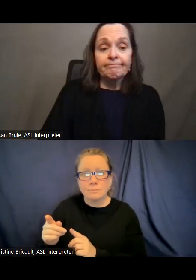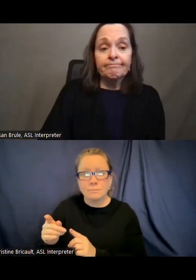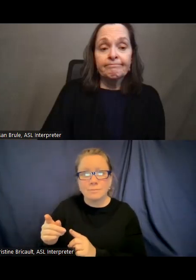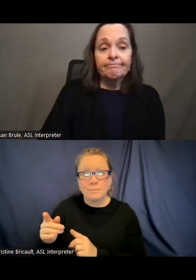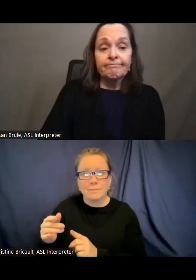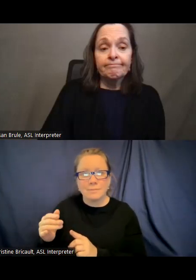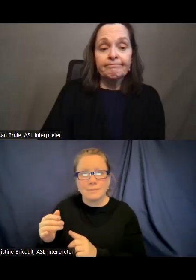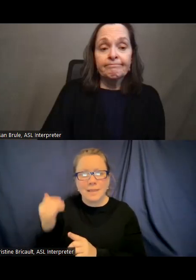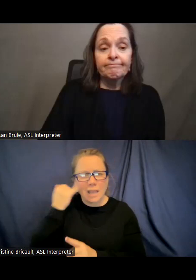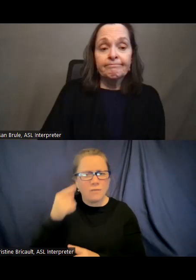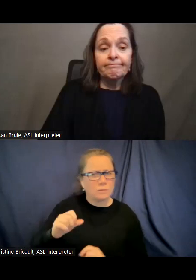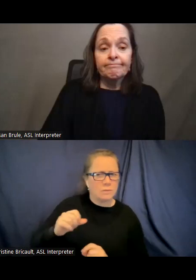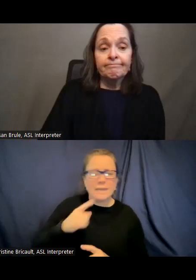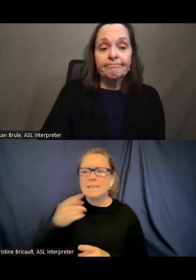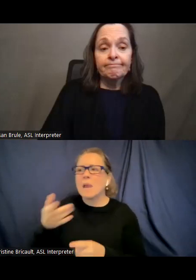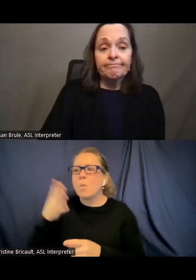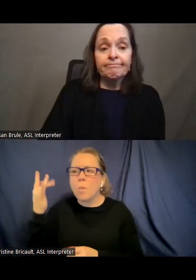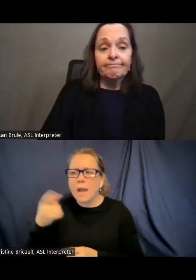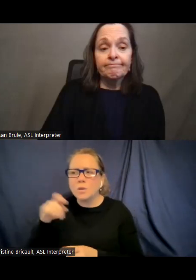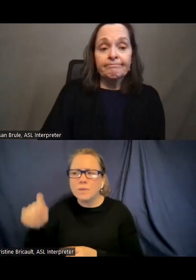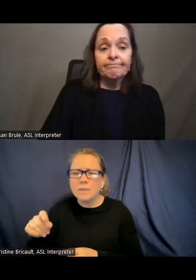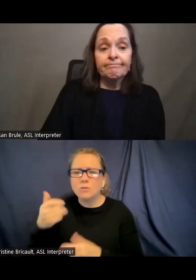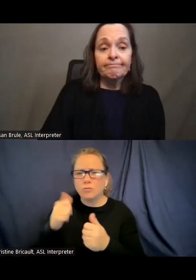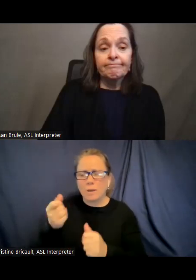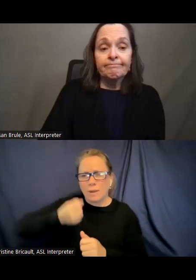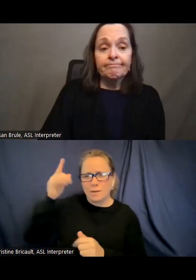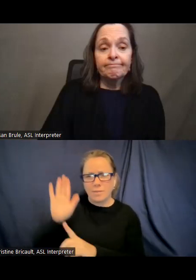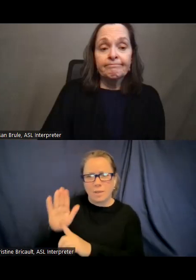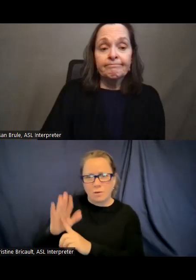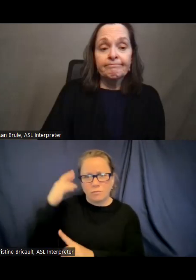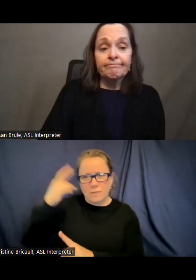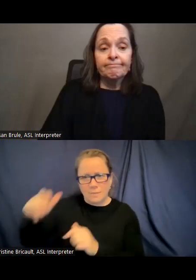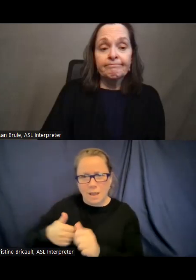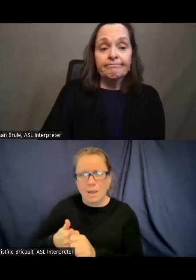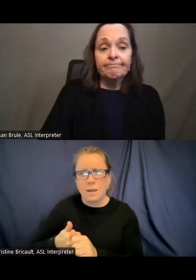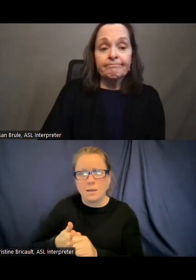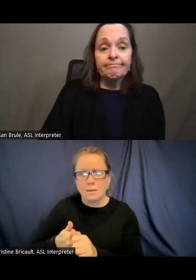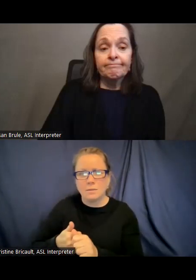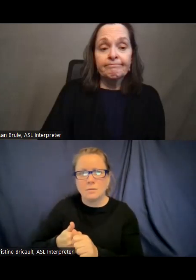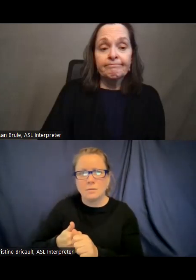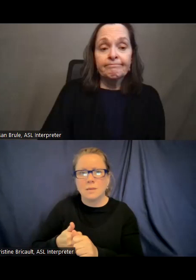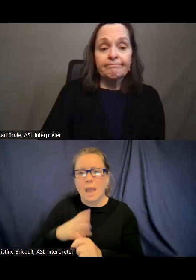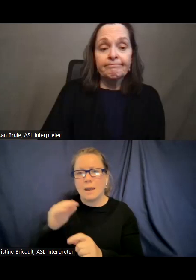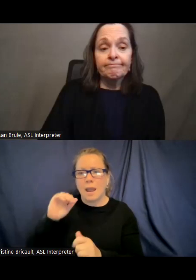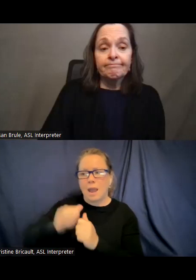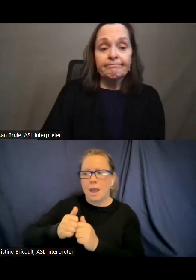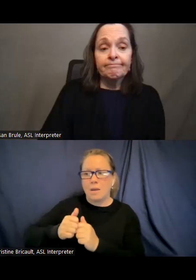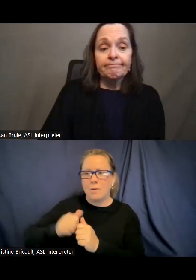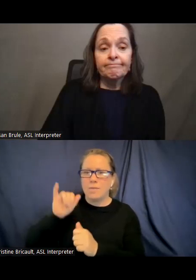would ask them why do you need that, and try to understand, you know, how that service would be different from